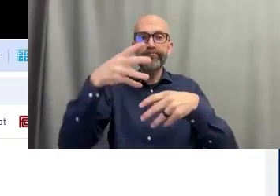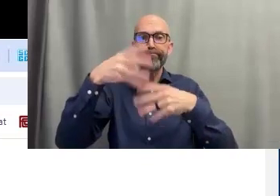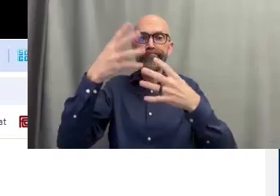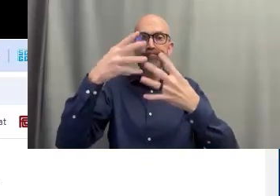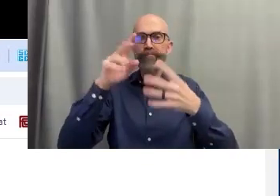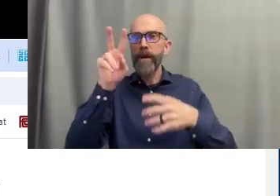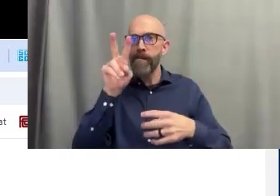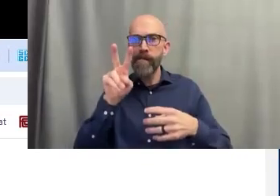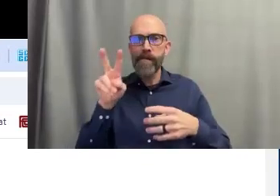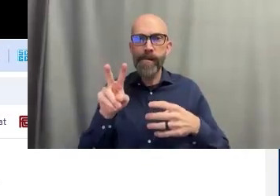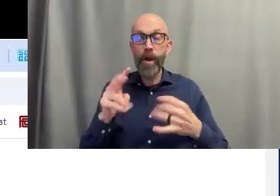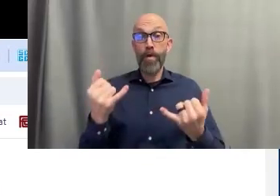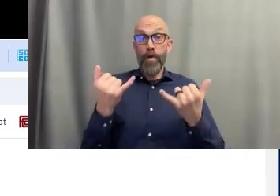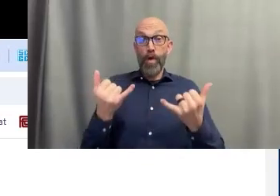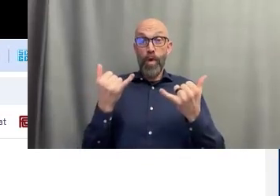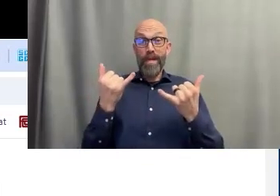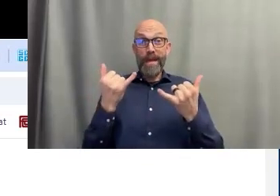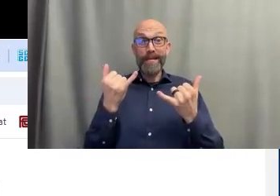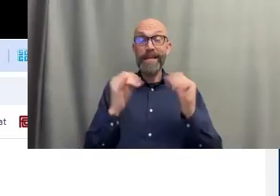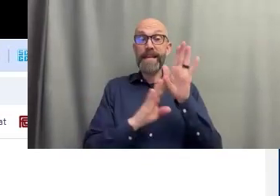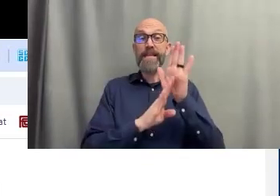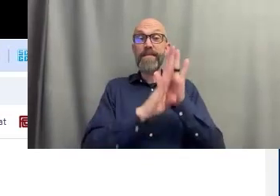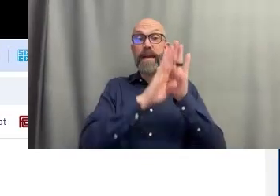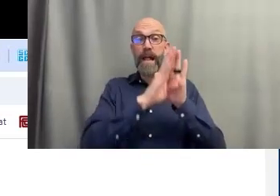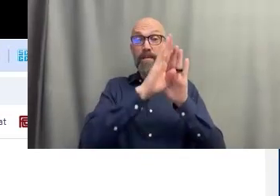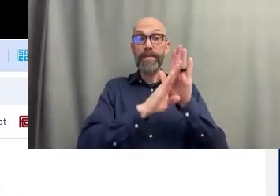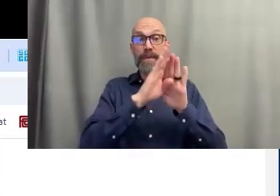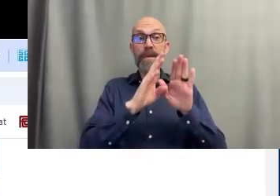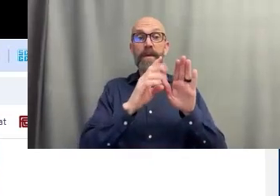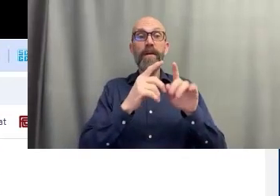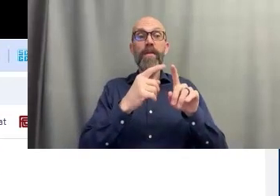what is currently being developed through some of the funding opportunities.